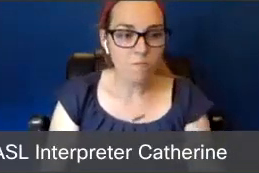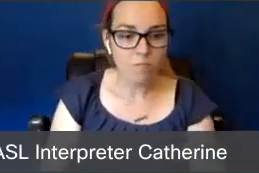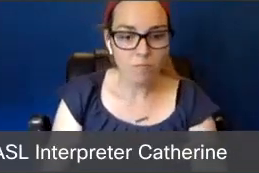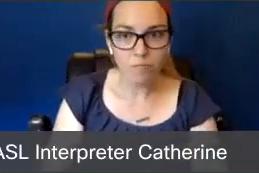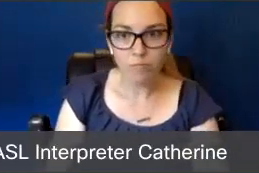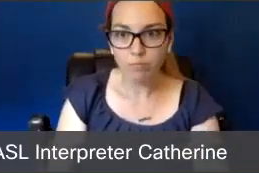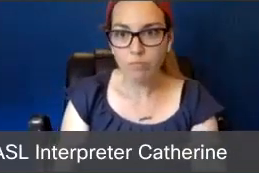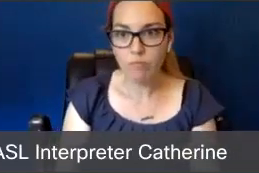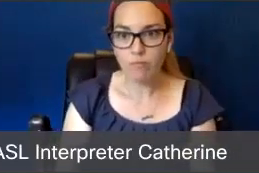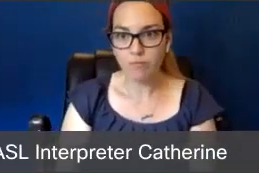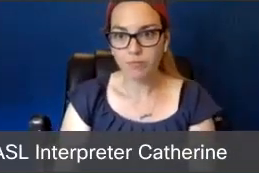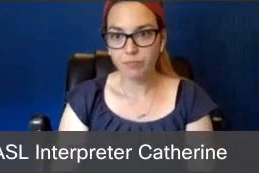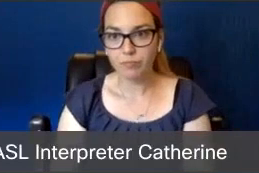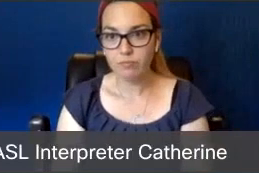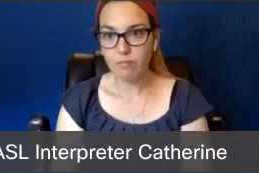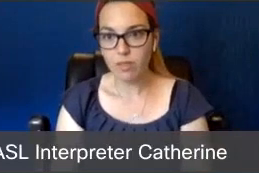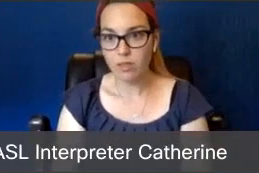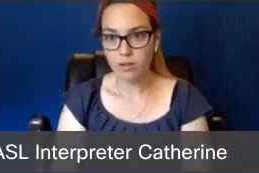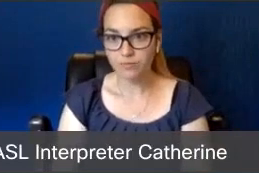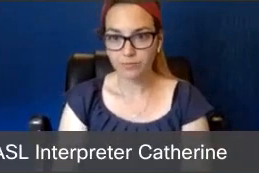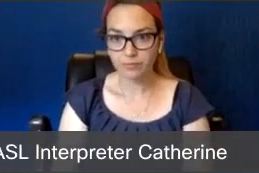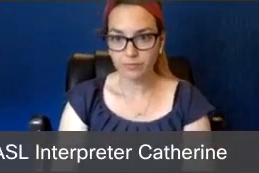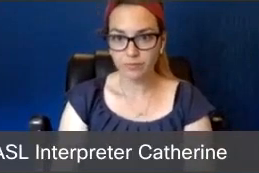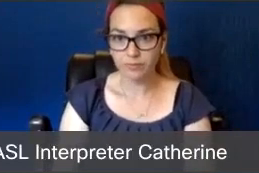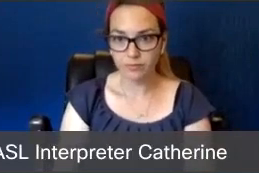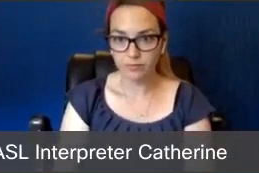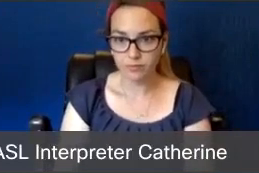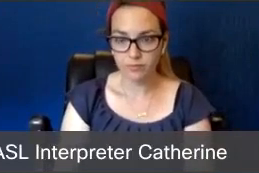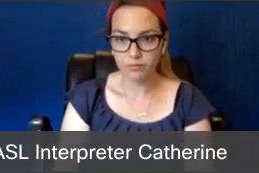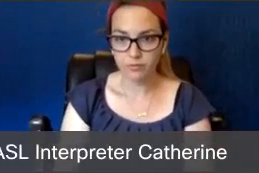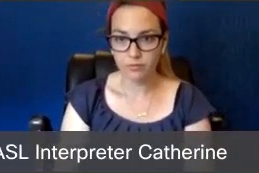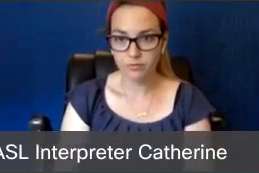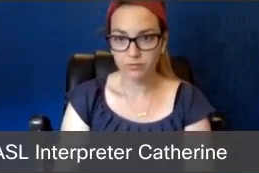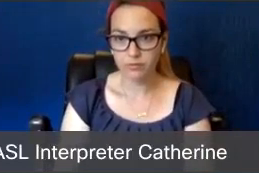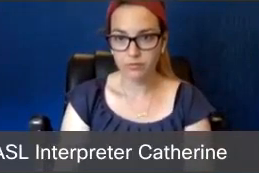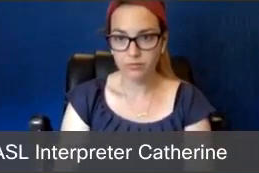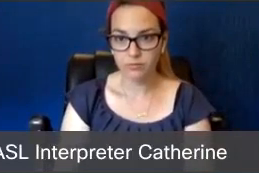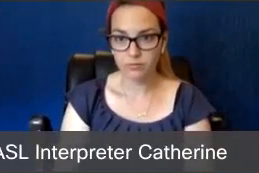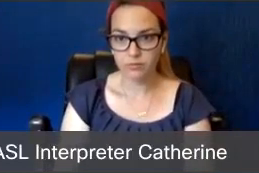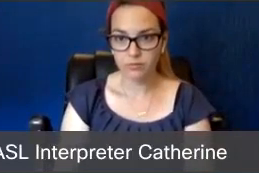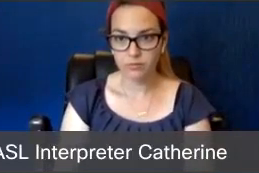them from the medication, we don't punish people for misuse of medication by taking them off the medication